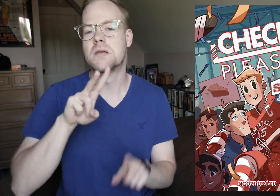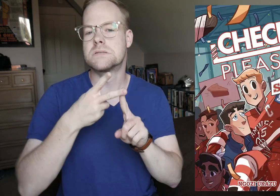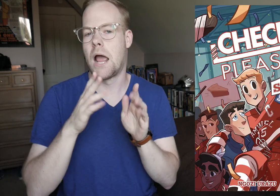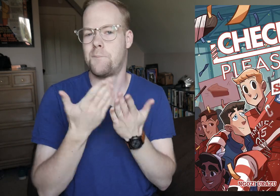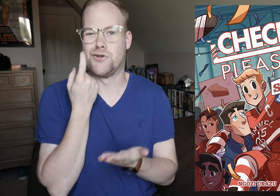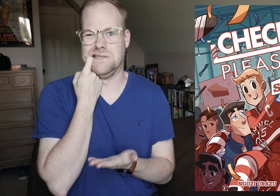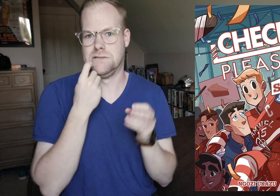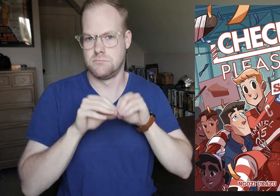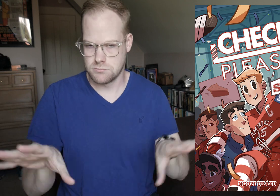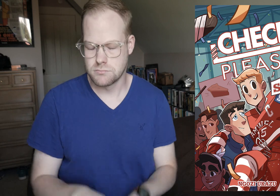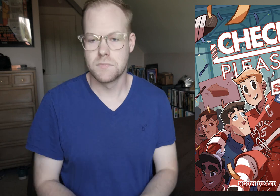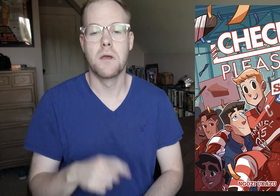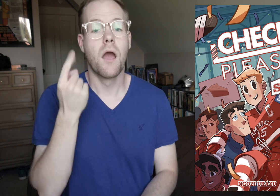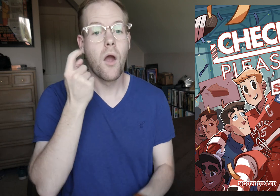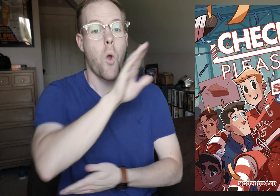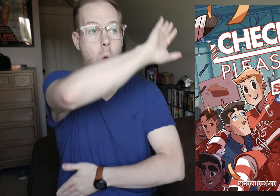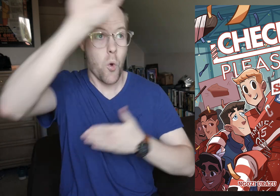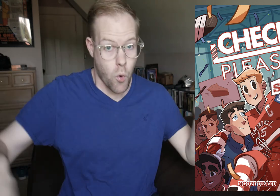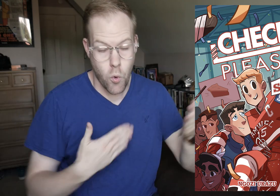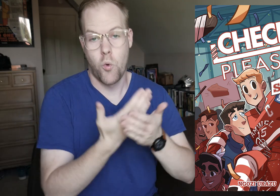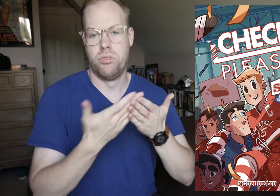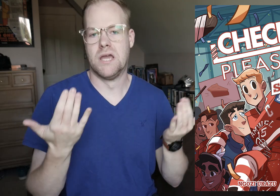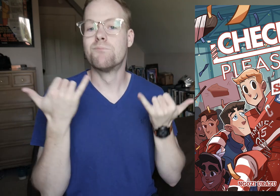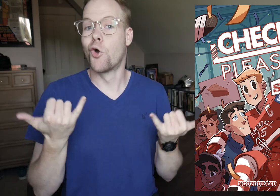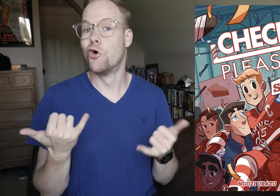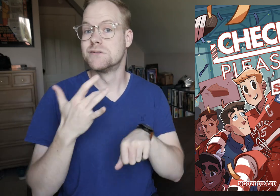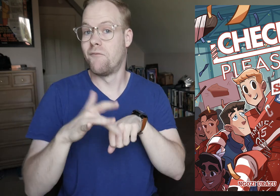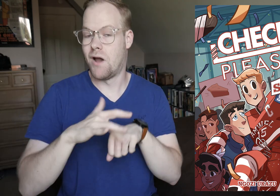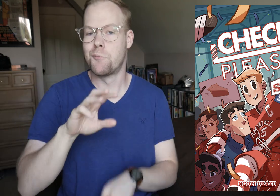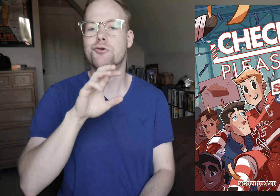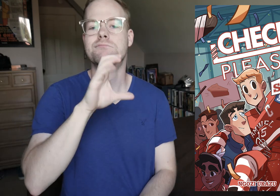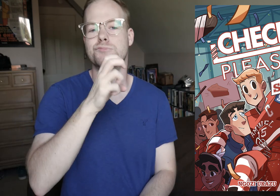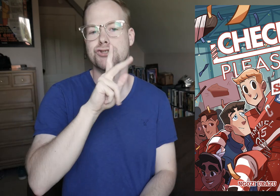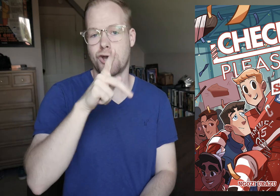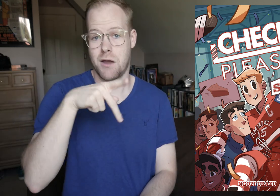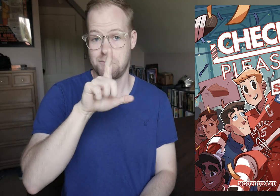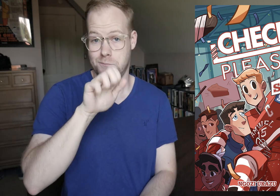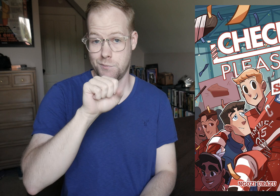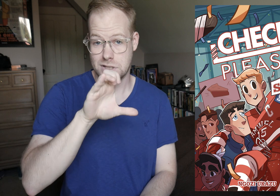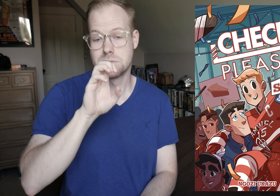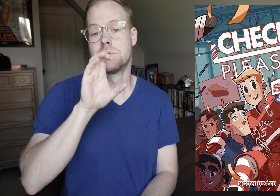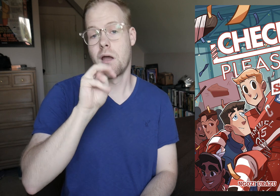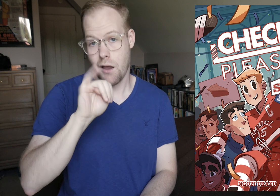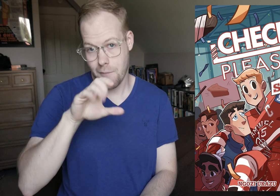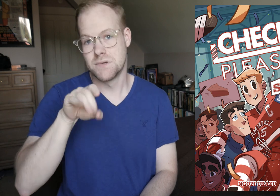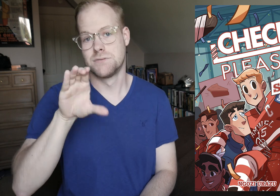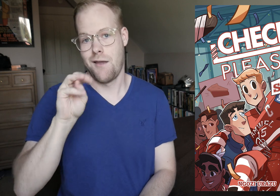The second book was recently released, but the whole thing is currently available at checkpleasecomic.com.